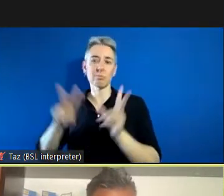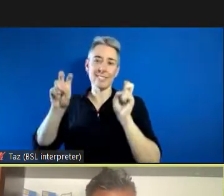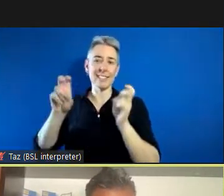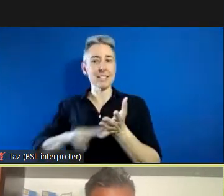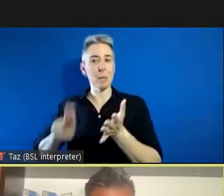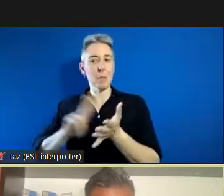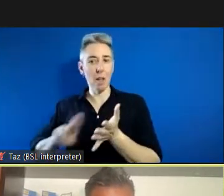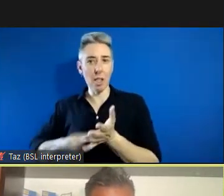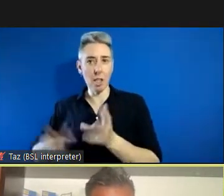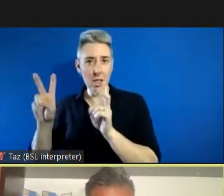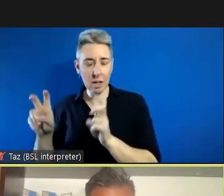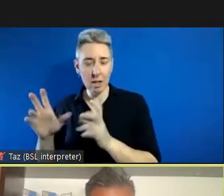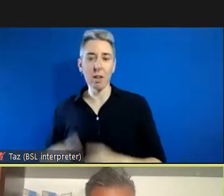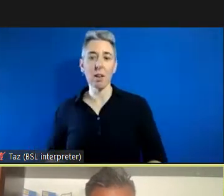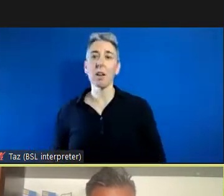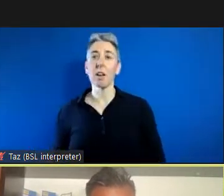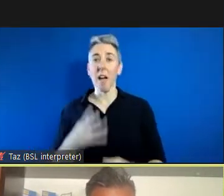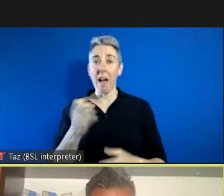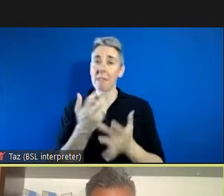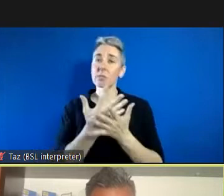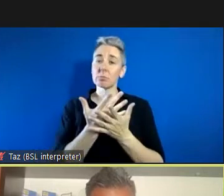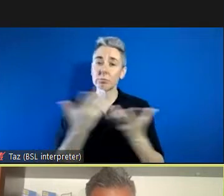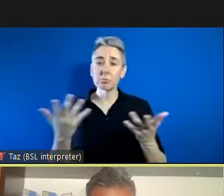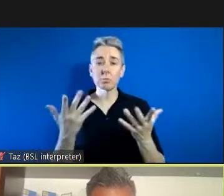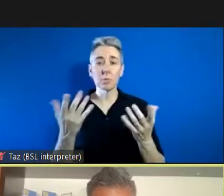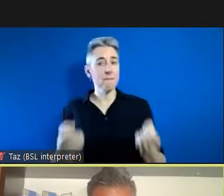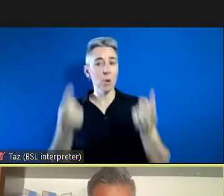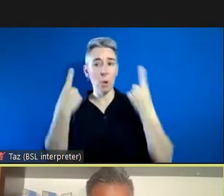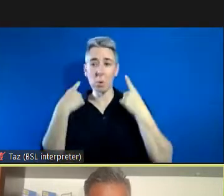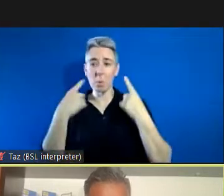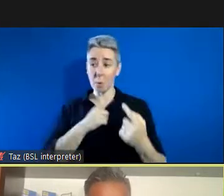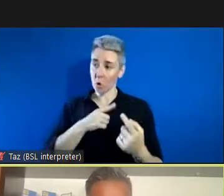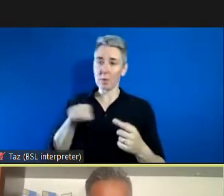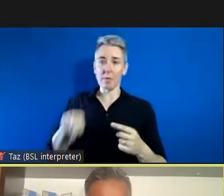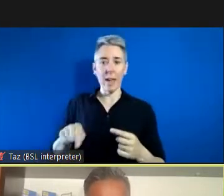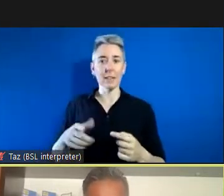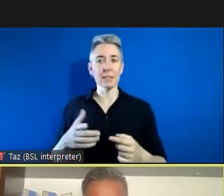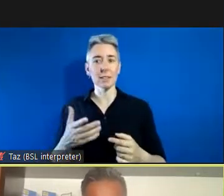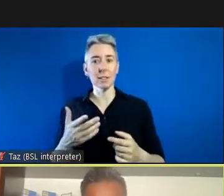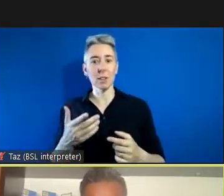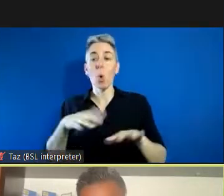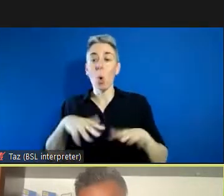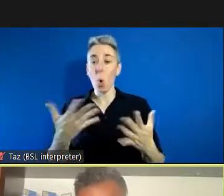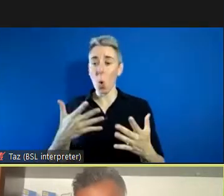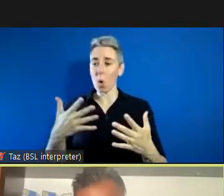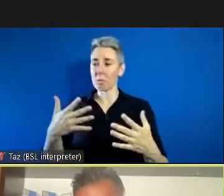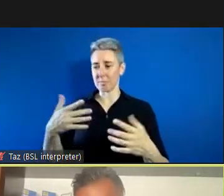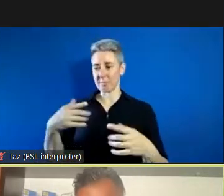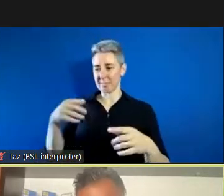huge levels of misunderstanding because of that. Often people are misdiagnosed that misdiagnosis